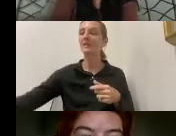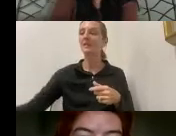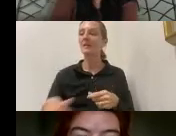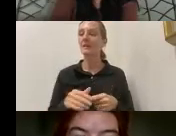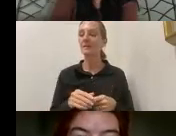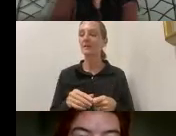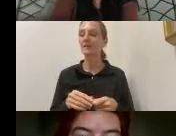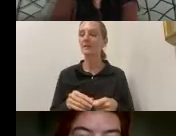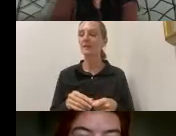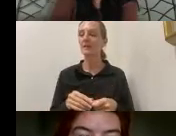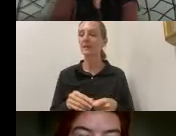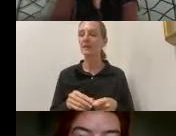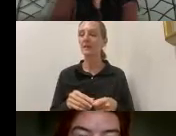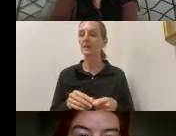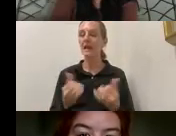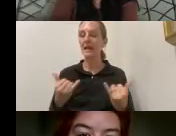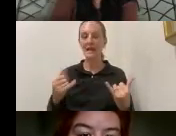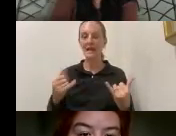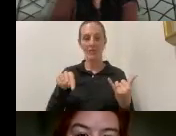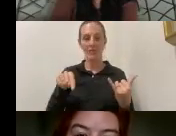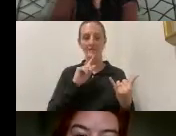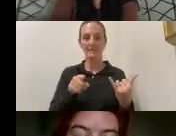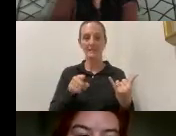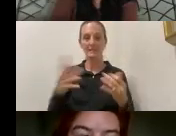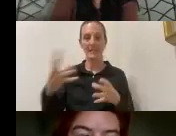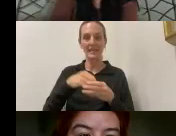Since this is on engaging youth and we have four youth here.